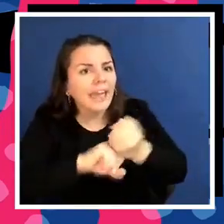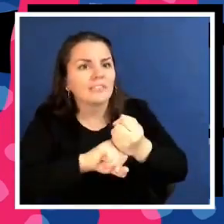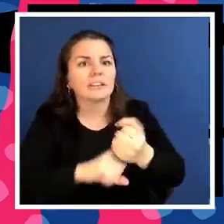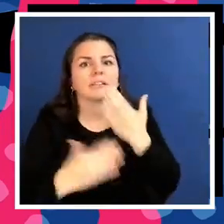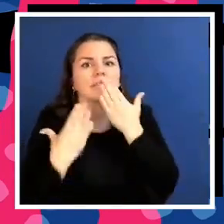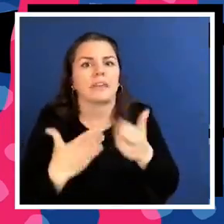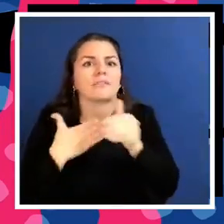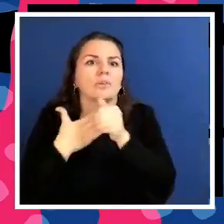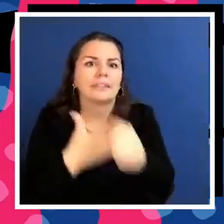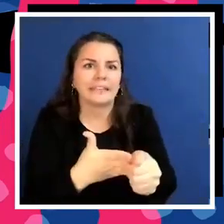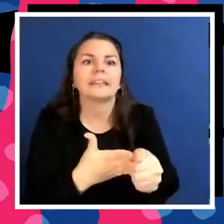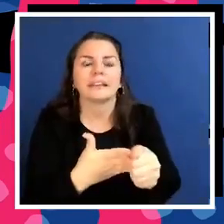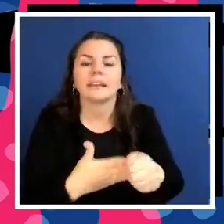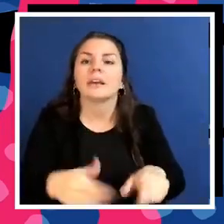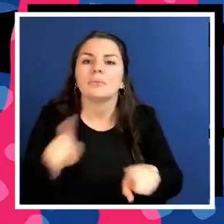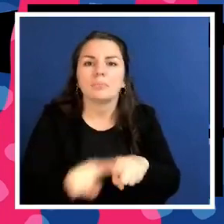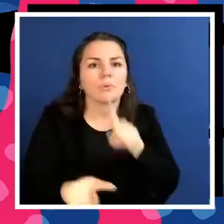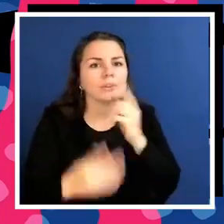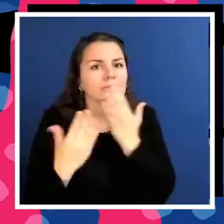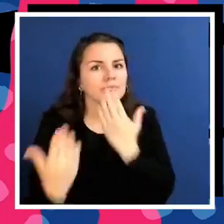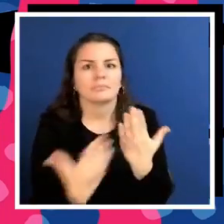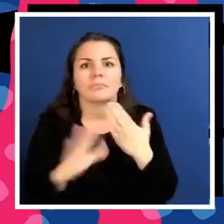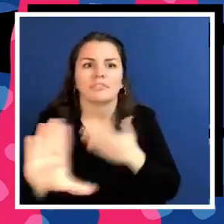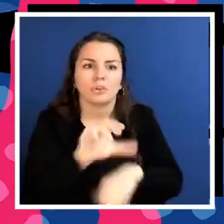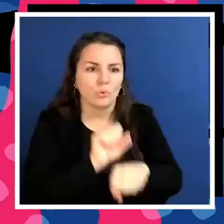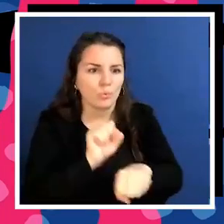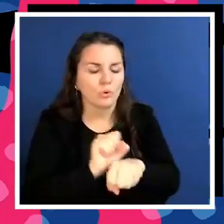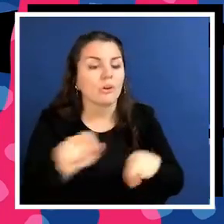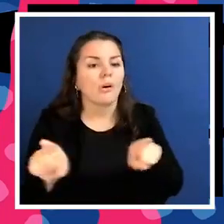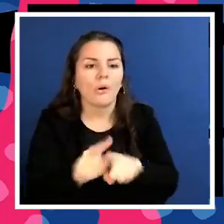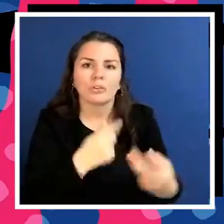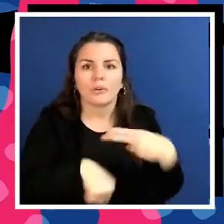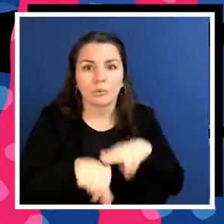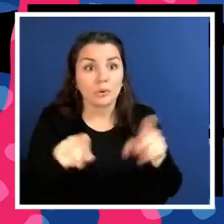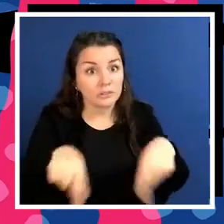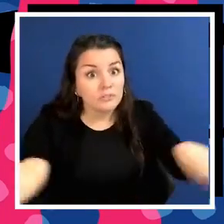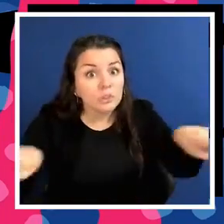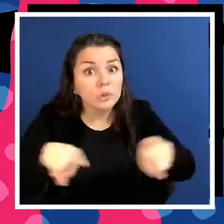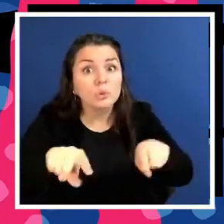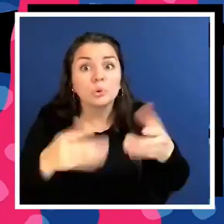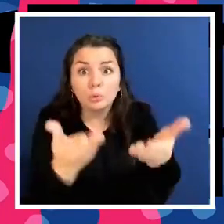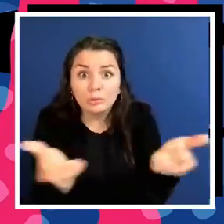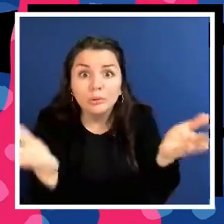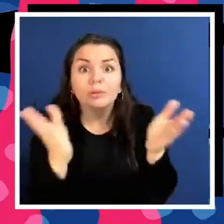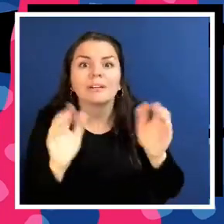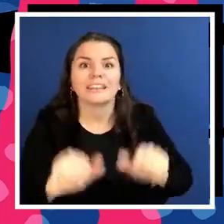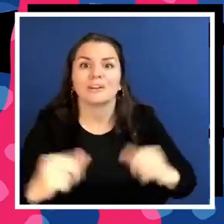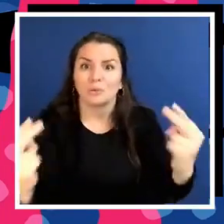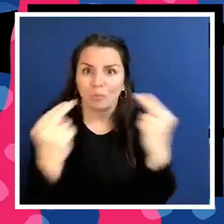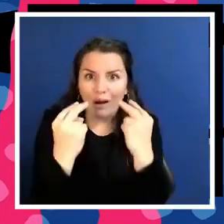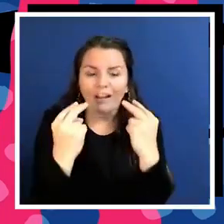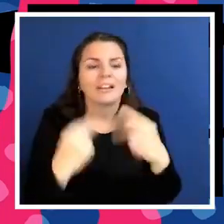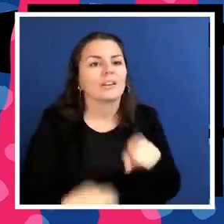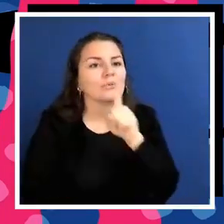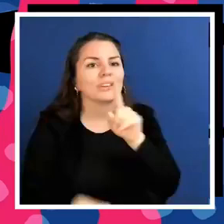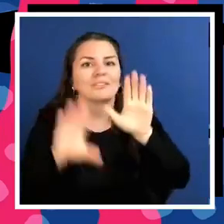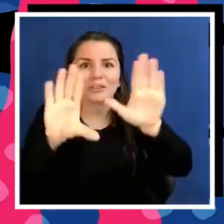THE SENATORS REPRESENTED THOSE THAT TAKE TIME TO GET TO JOIN US AND ALSO ALL THE PARENTS,